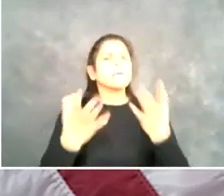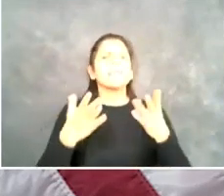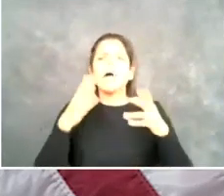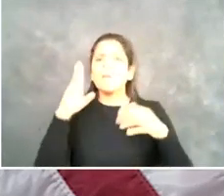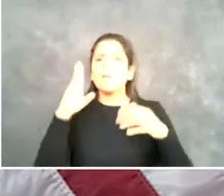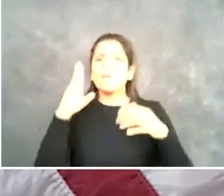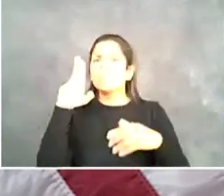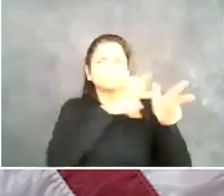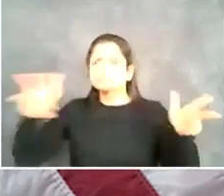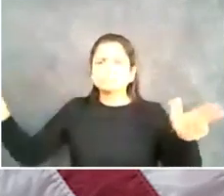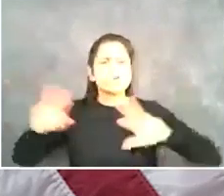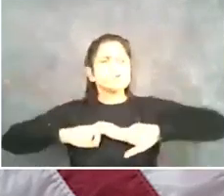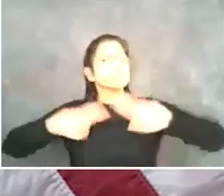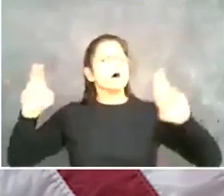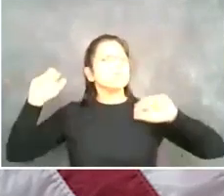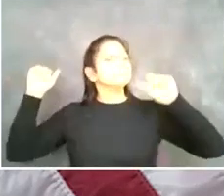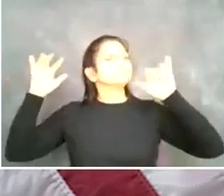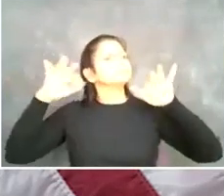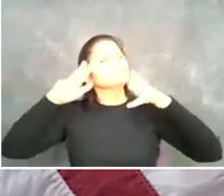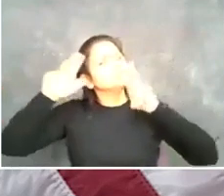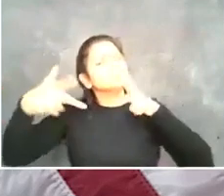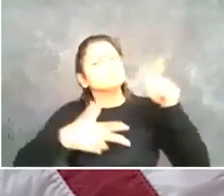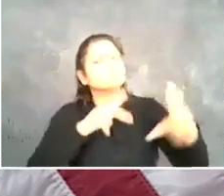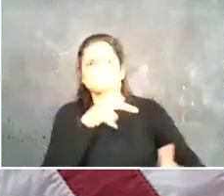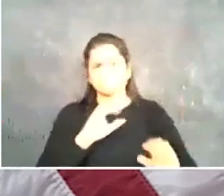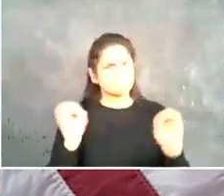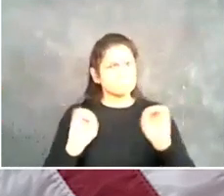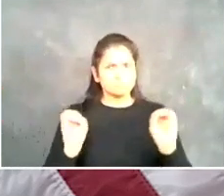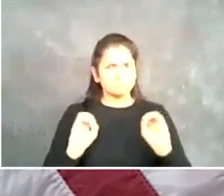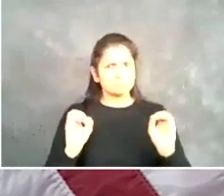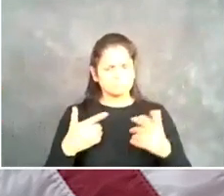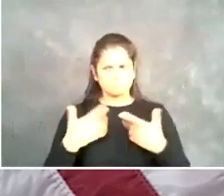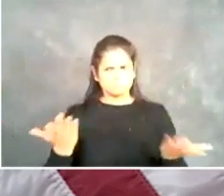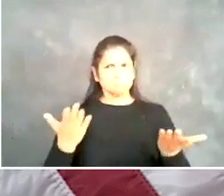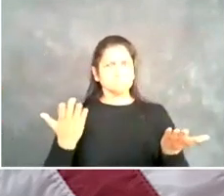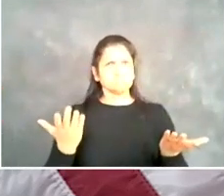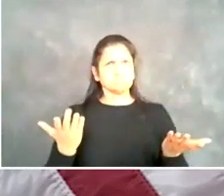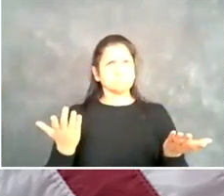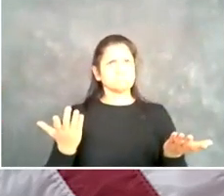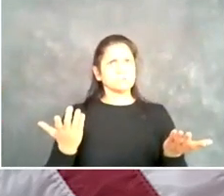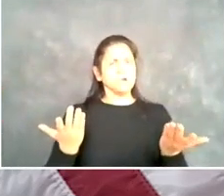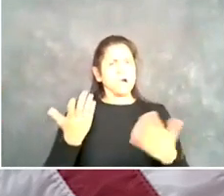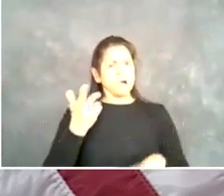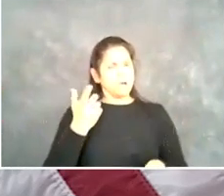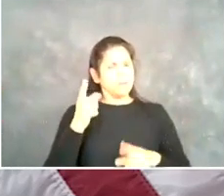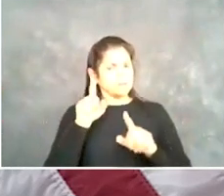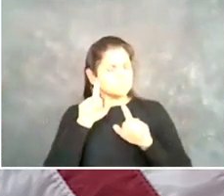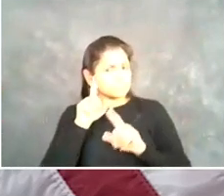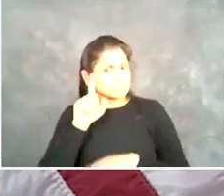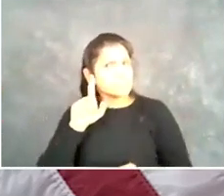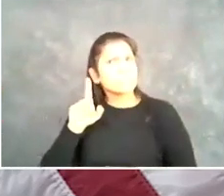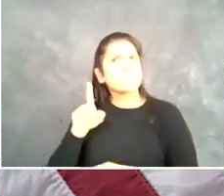USED FOR WEEKS NOW FOR SAFE RECREATION IS NOW CLOSED TO THE PUBLIC.